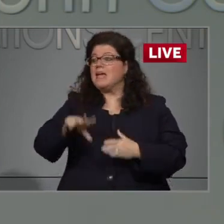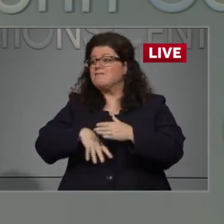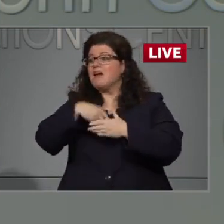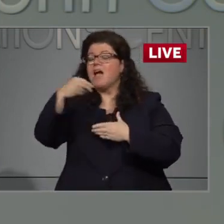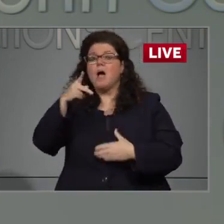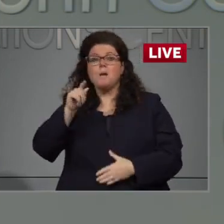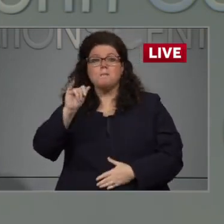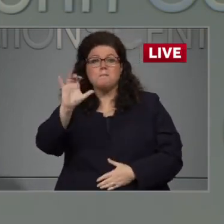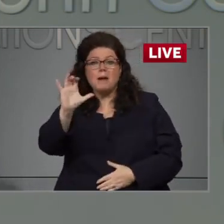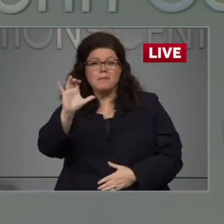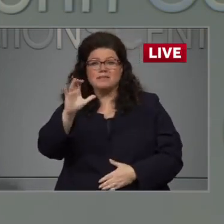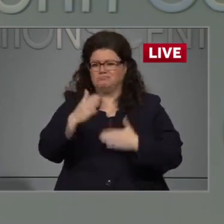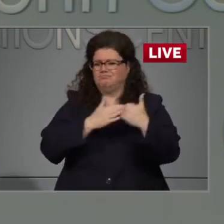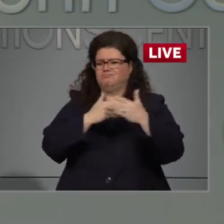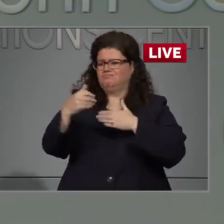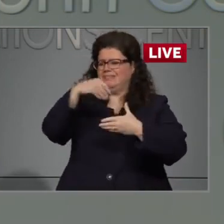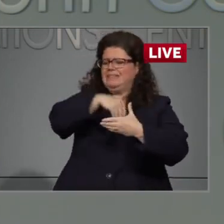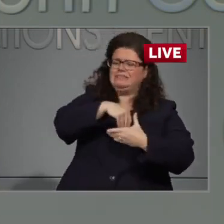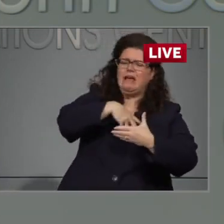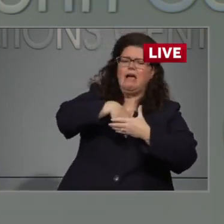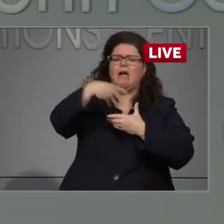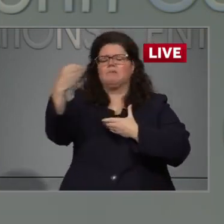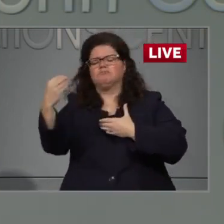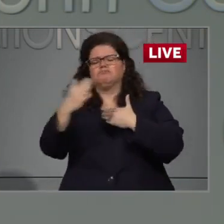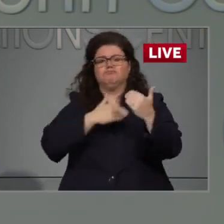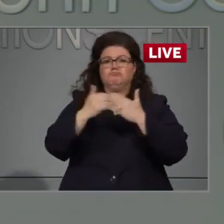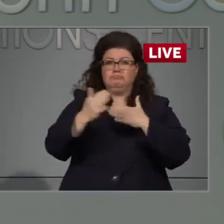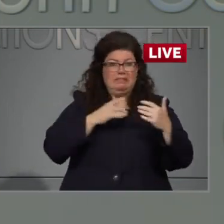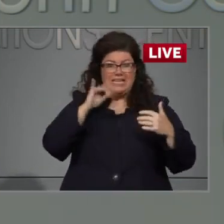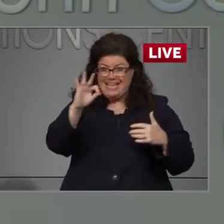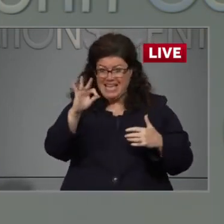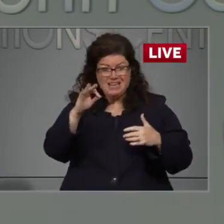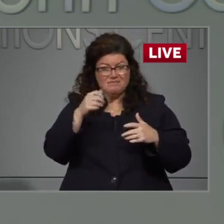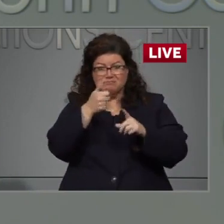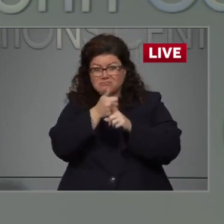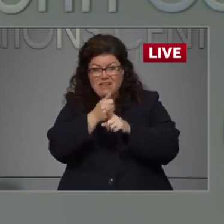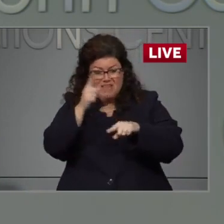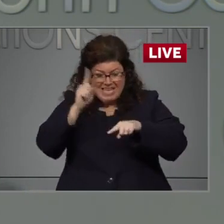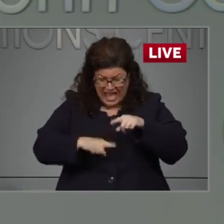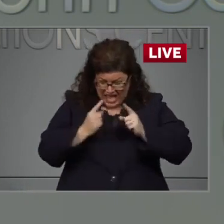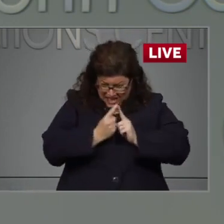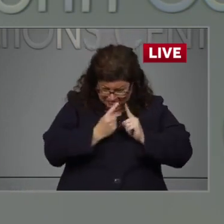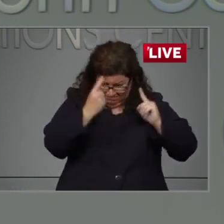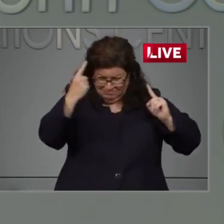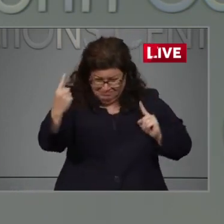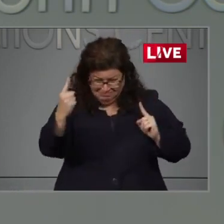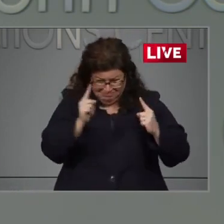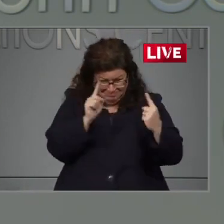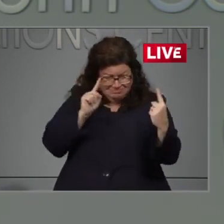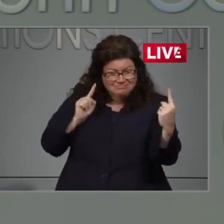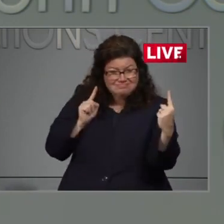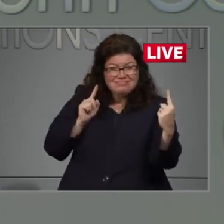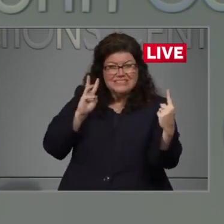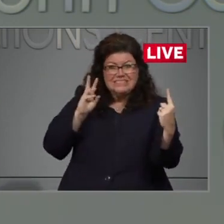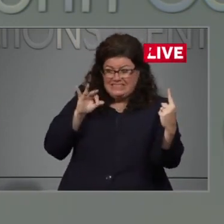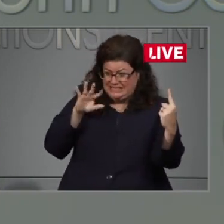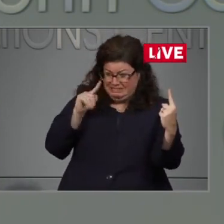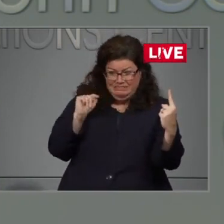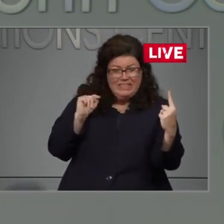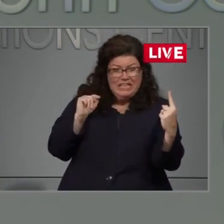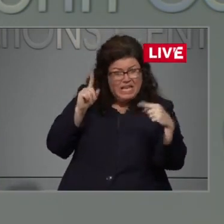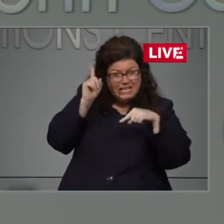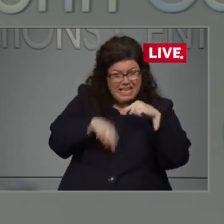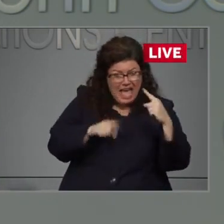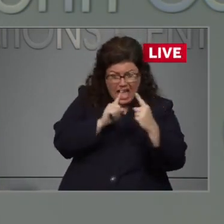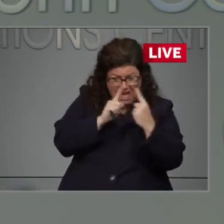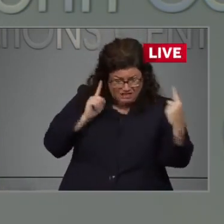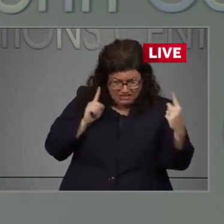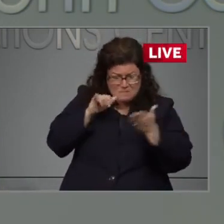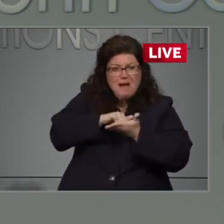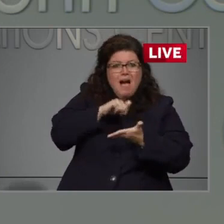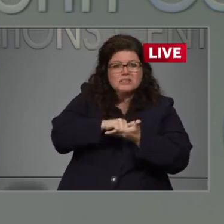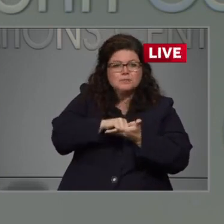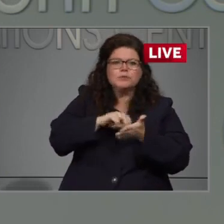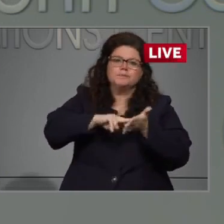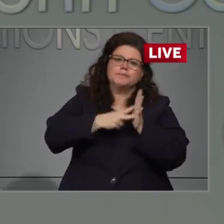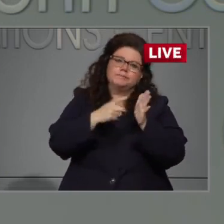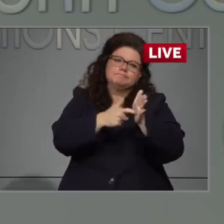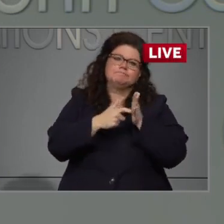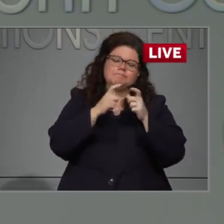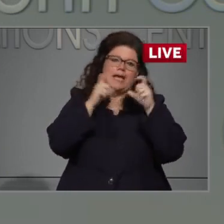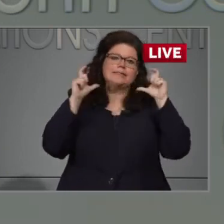PEOPLE MUST WEAR A FACE COVERINGS WHEN IN PUBLIC PLACES INDOORS OR OUTDOORS WHERE PHYSICAL DISTANCING OF SIX FEET FROM OTHER PEOPLE WHO ARE NOT MEMBERS OF THE SAME HOUSEHOLD.